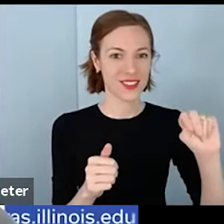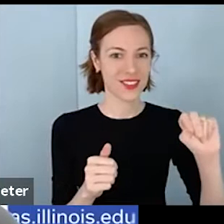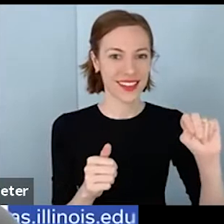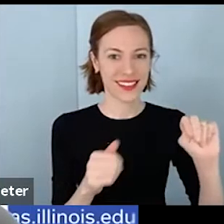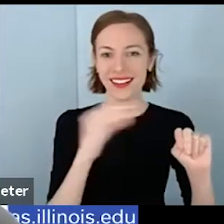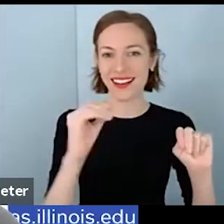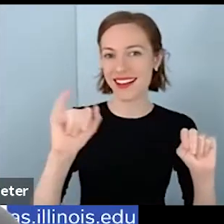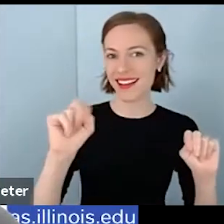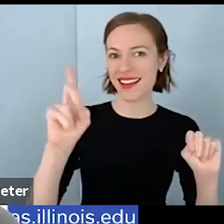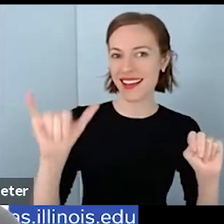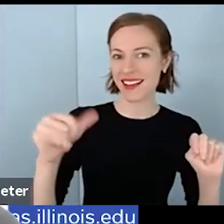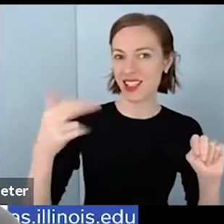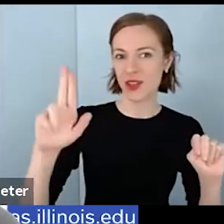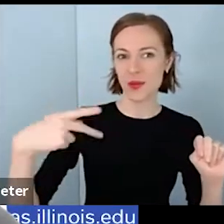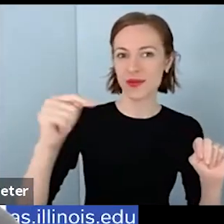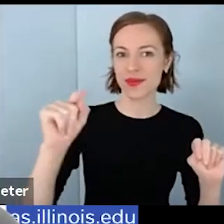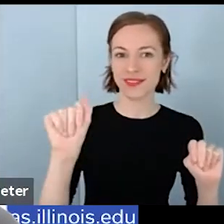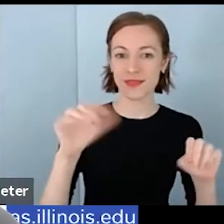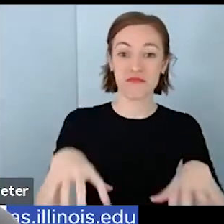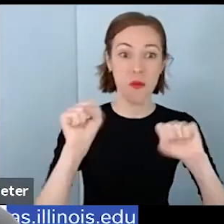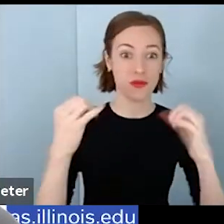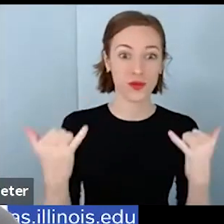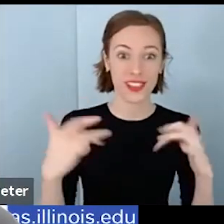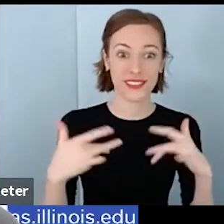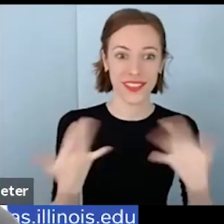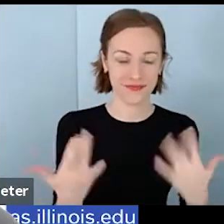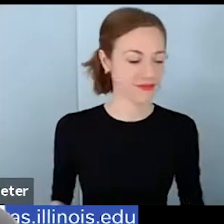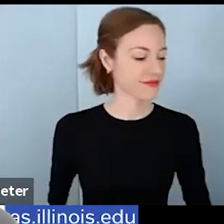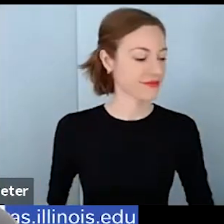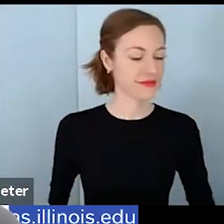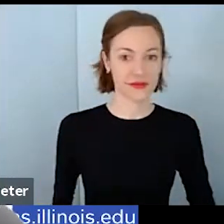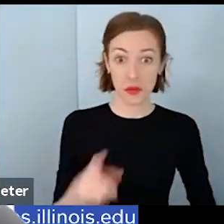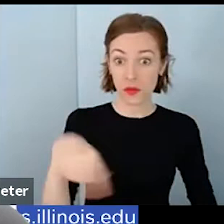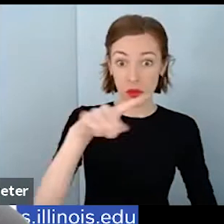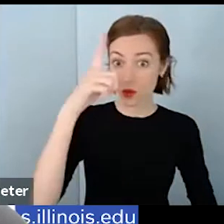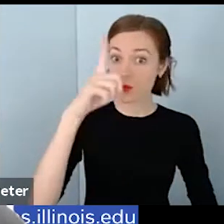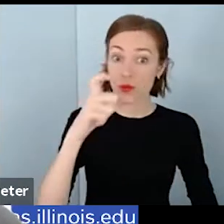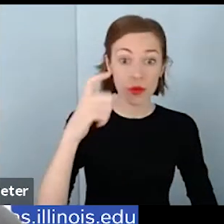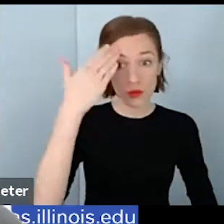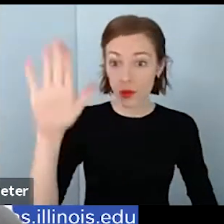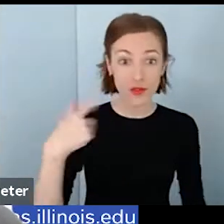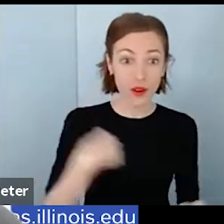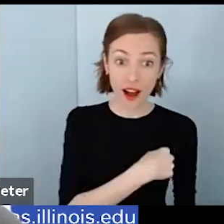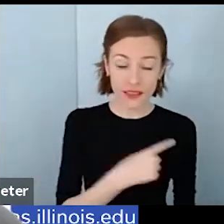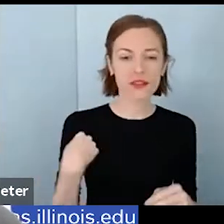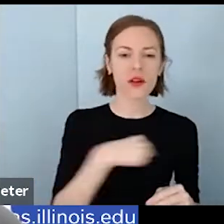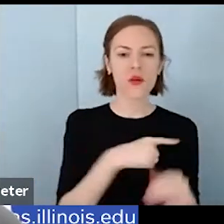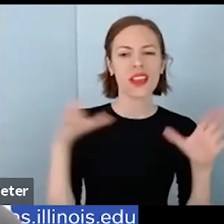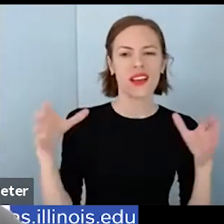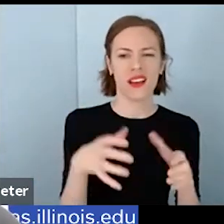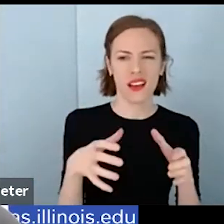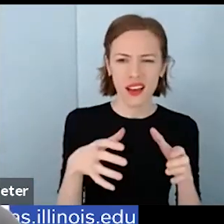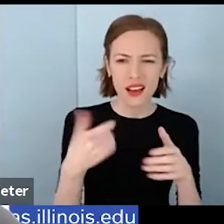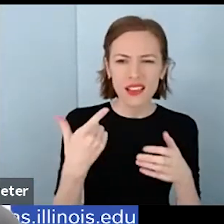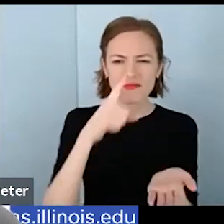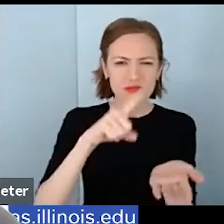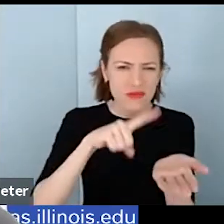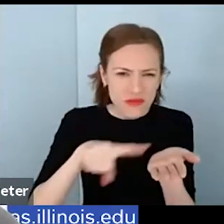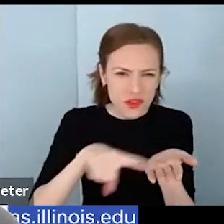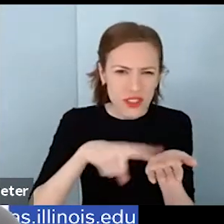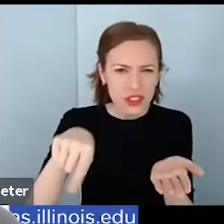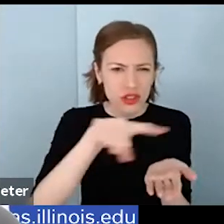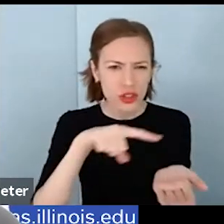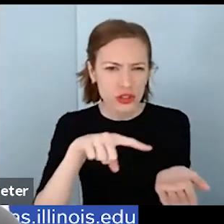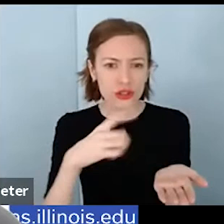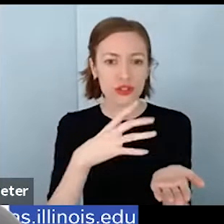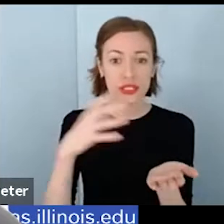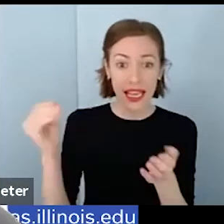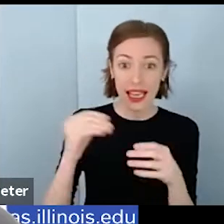Those of you who don't know us yet. Just Infrastructures is an initiative, created by researchers to interrogate the complex interactions between people, algorithms and AI driven systems.